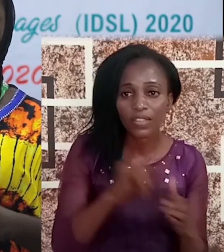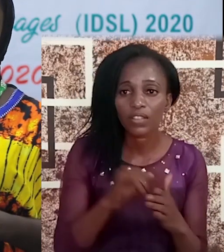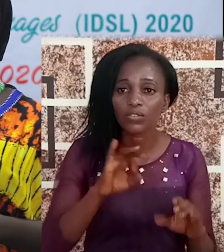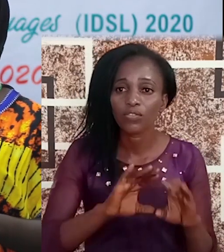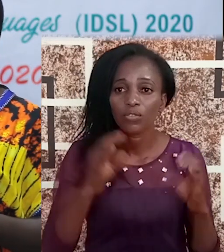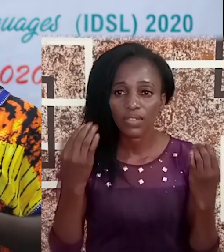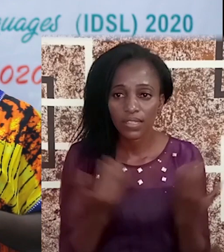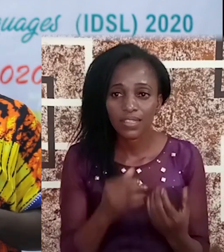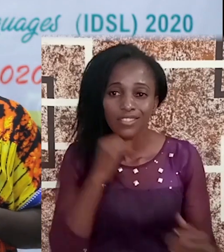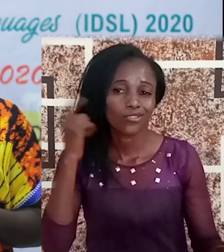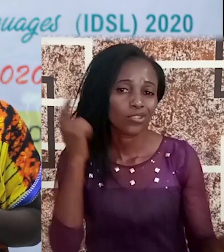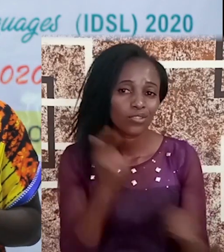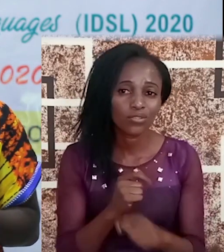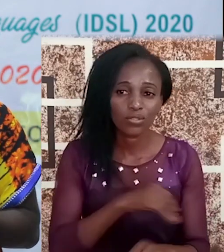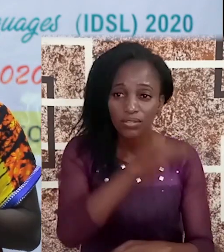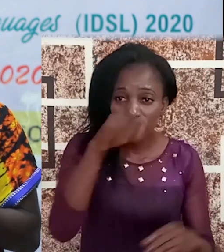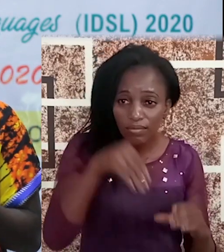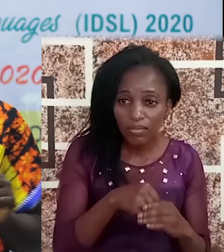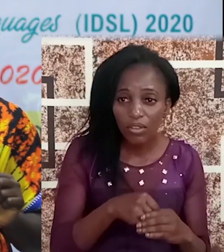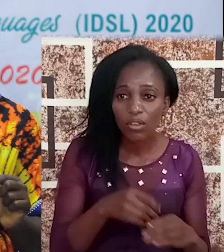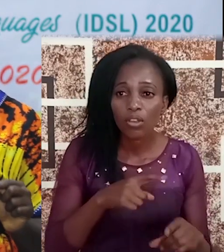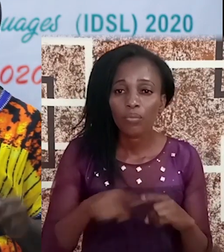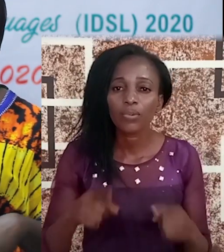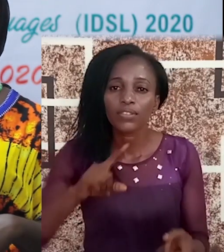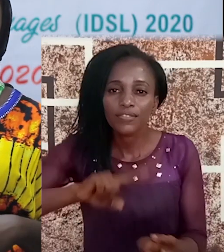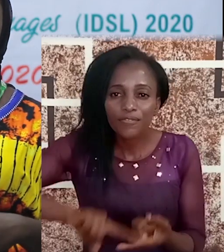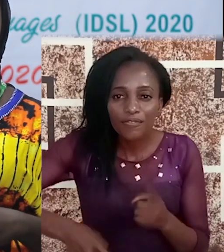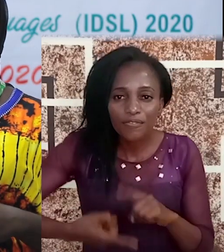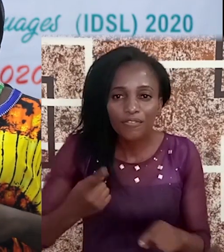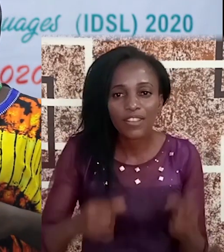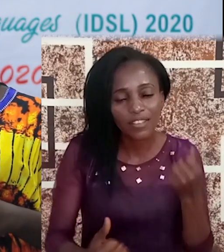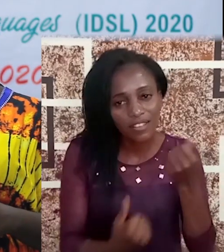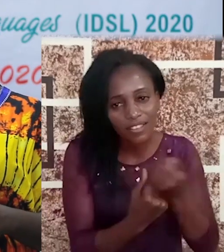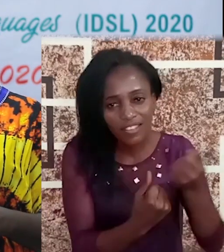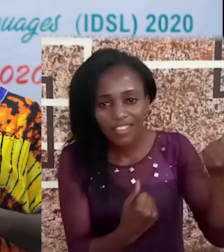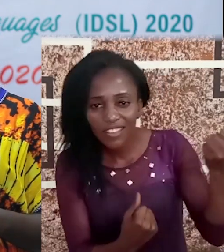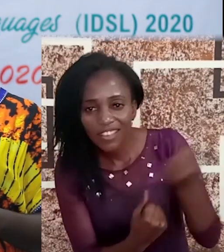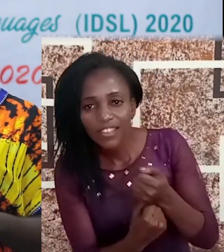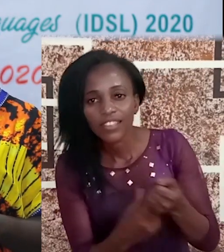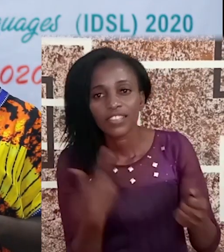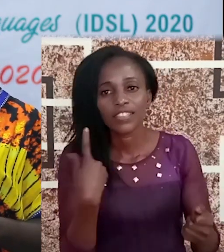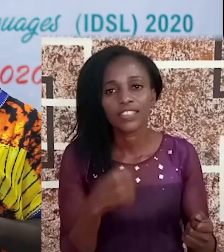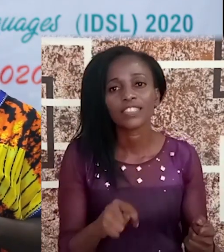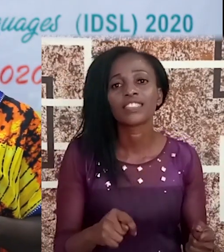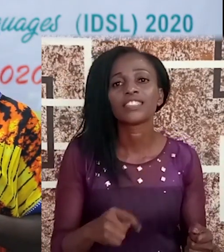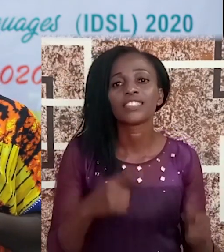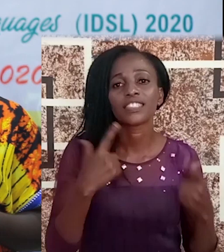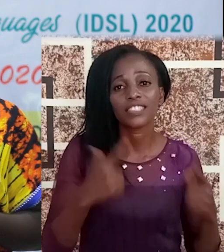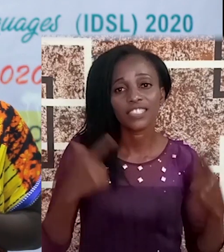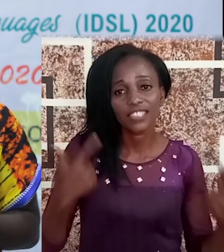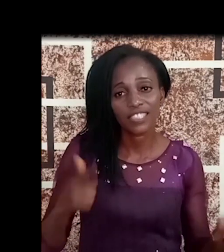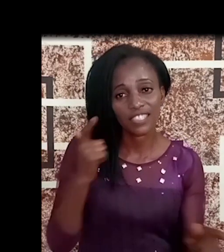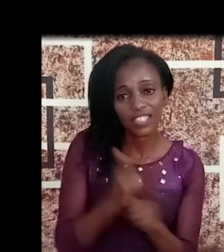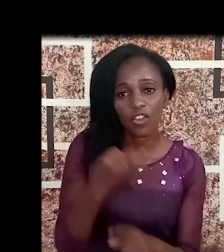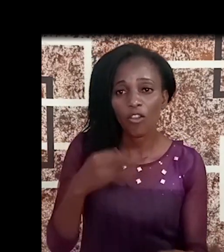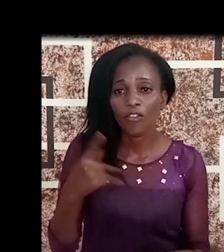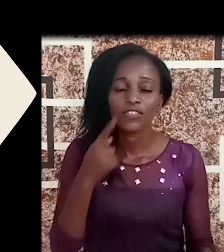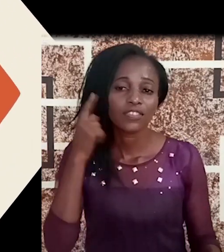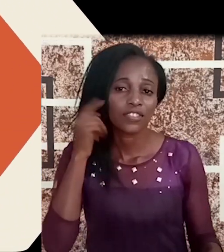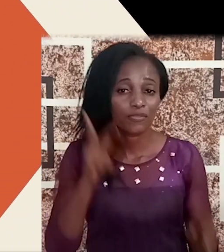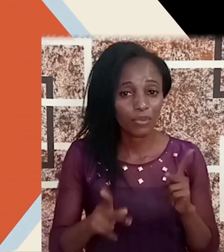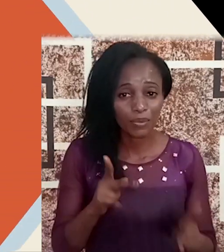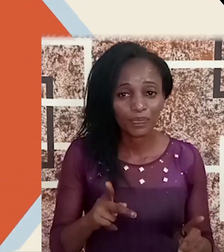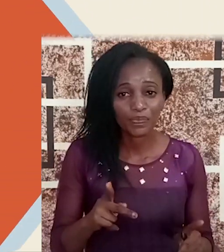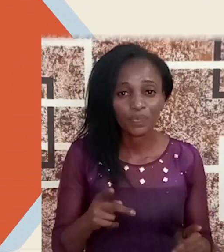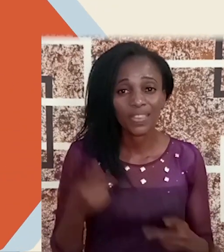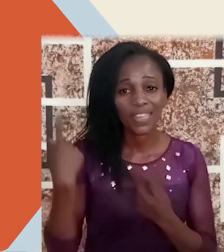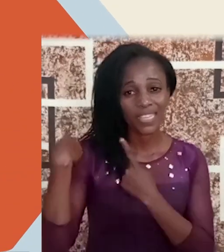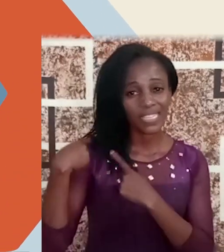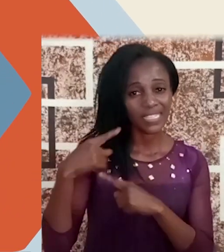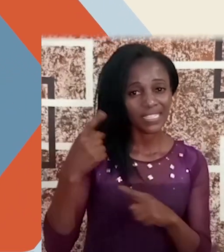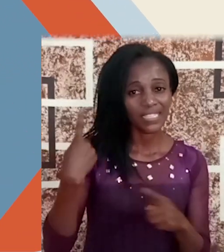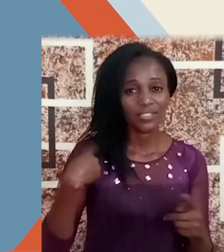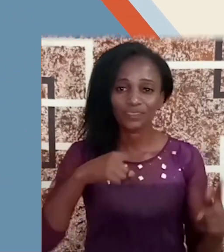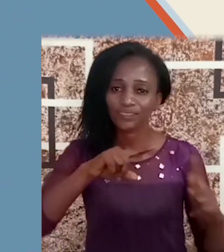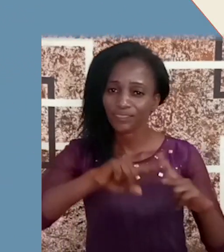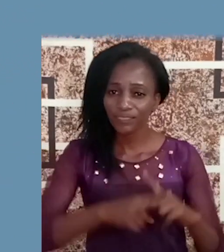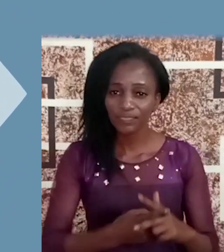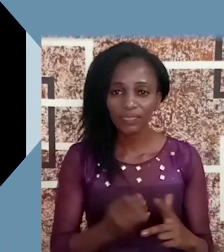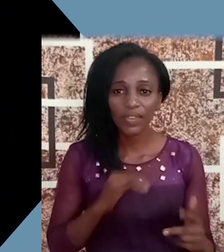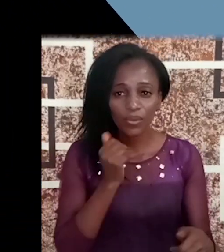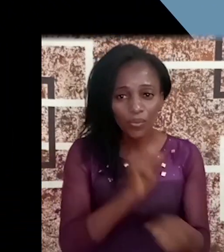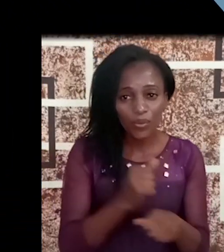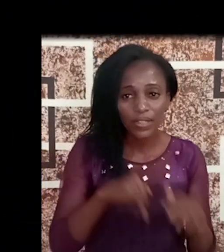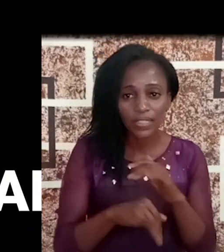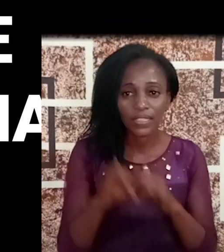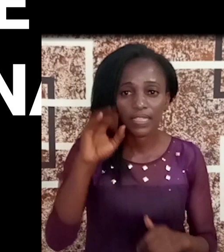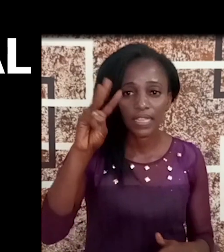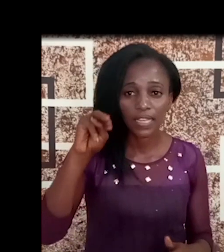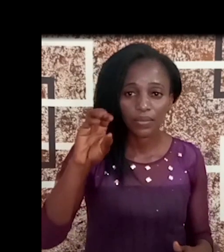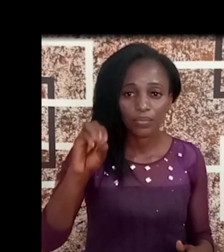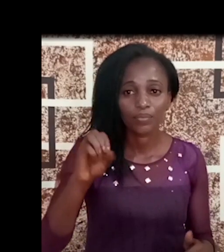We are here today because we are part of that community, not just part of it, but fellow